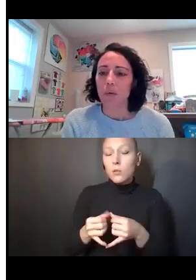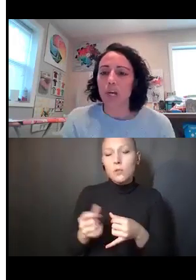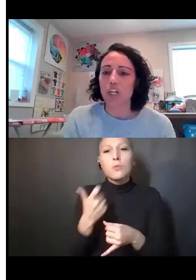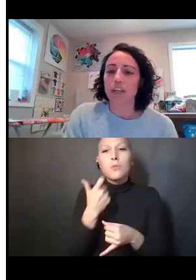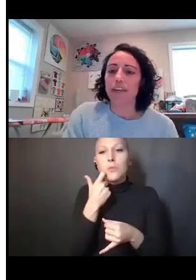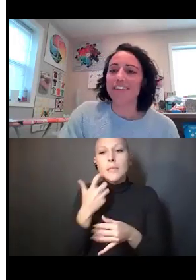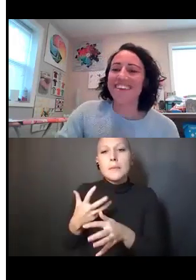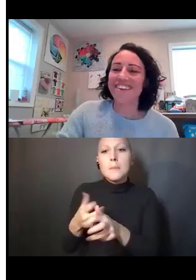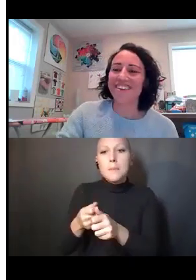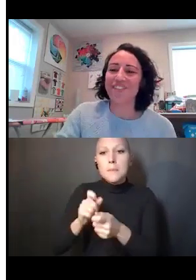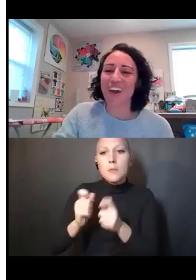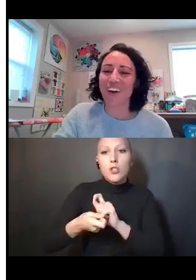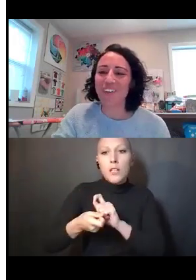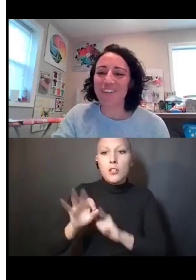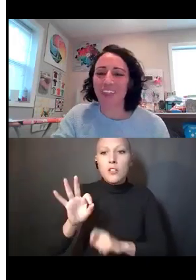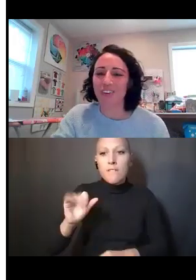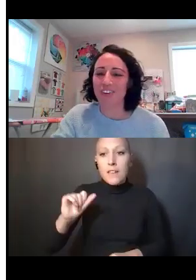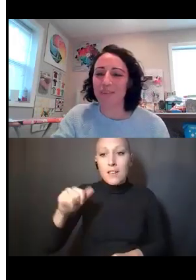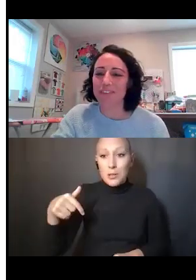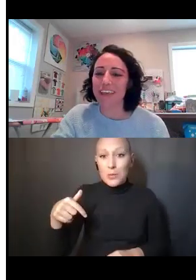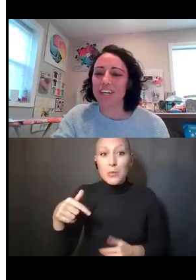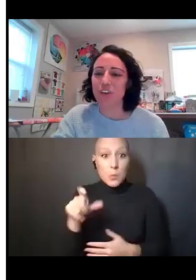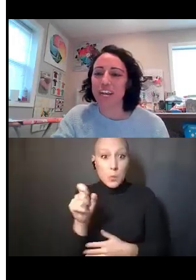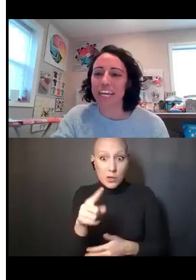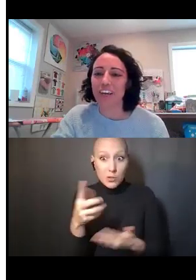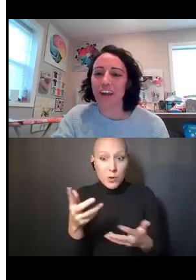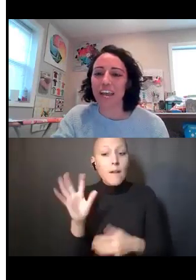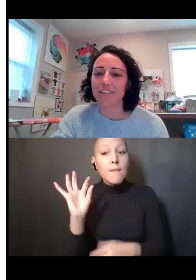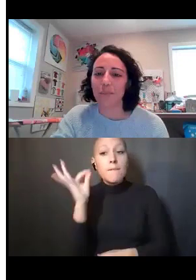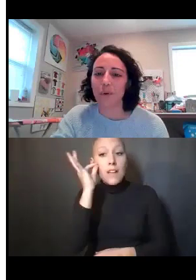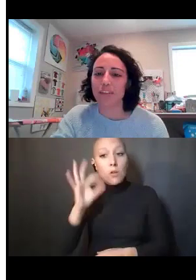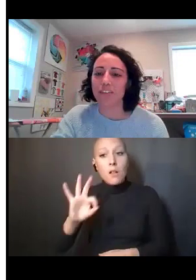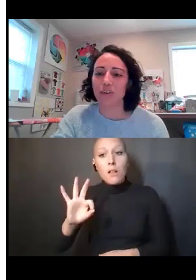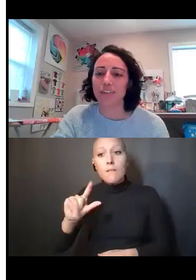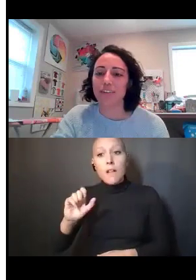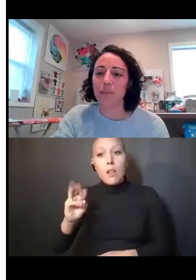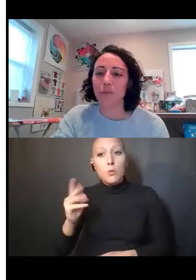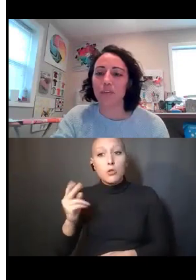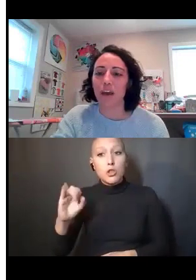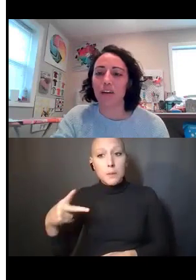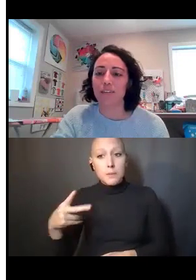The question is, do federal fellowships and training grant-supported students and post-docs,